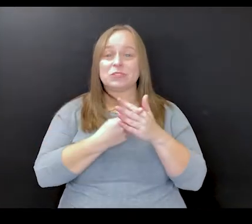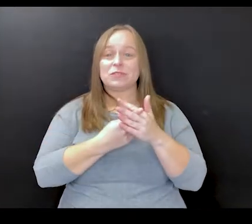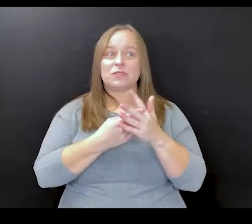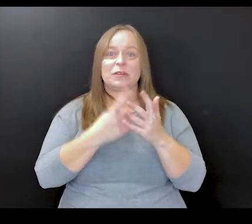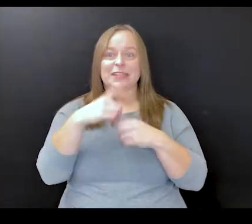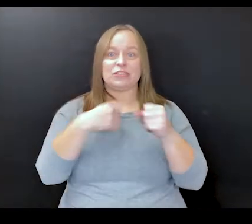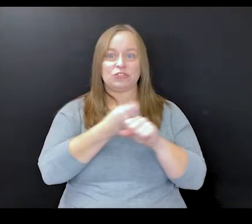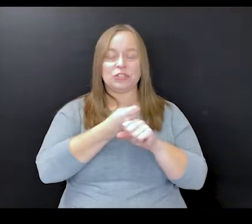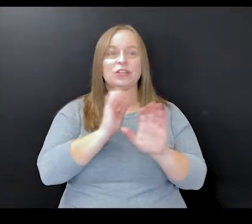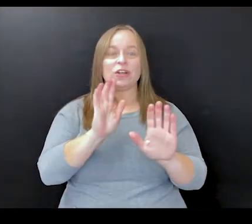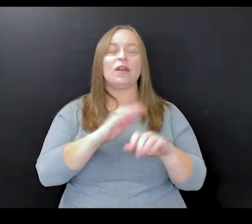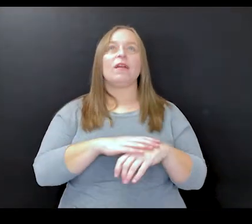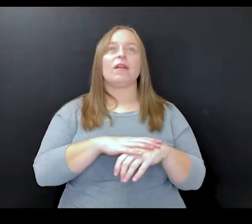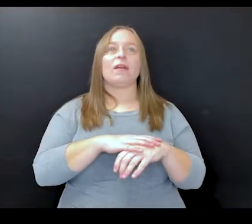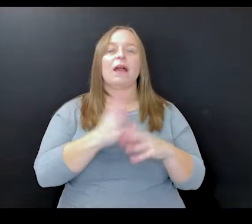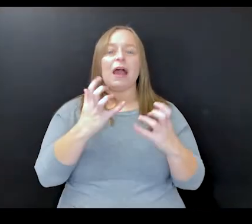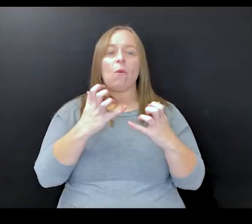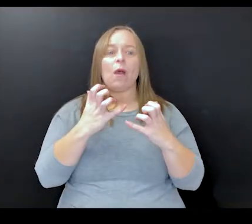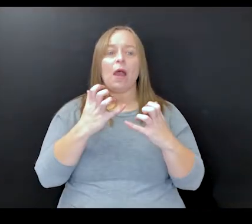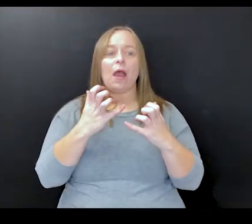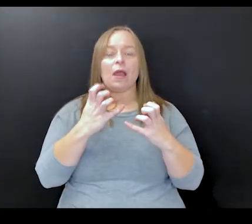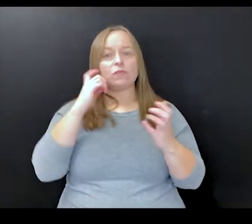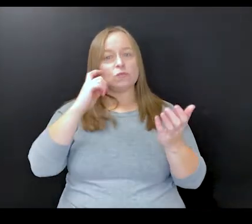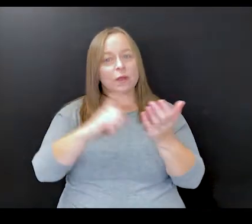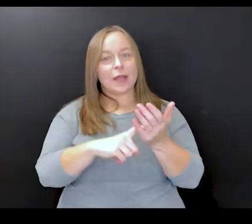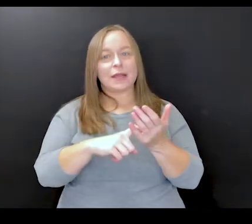that we've done this year, I'd like to just recognize